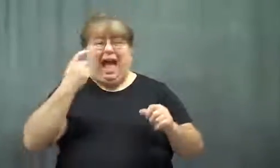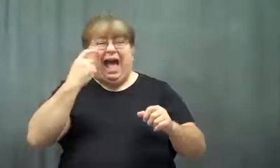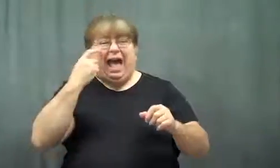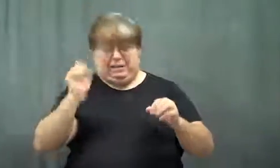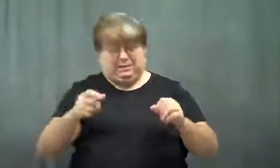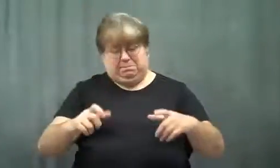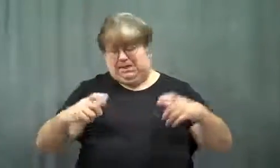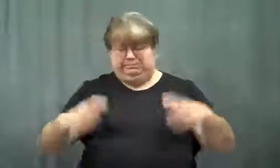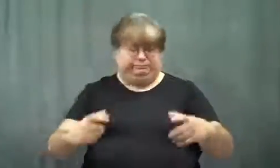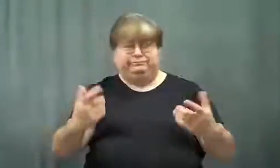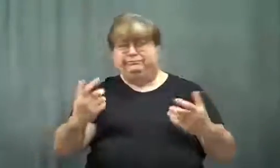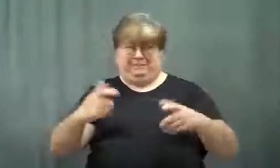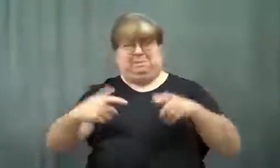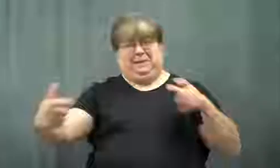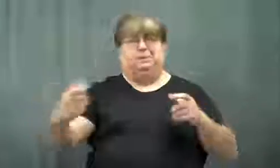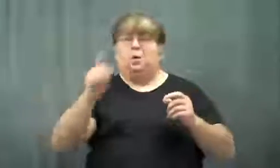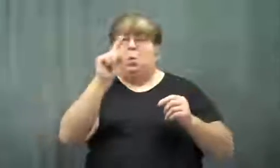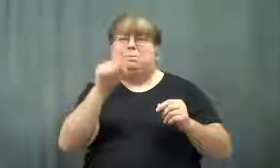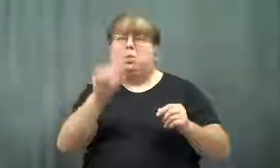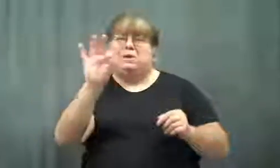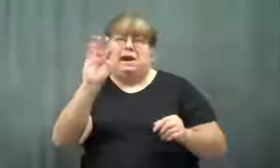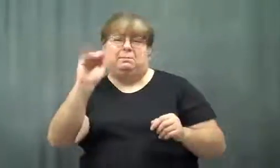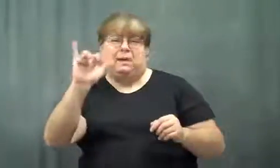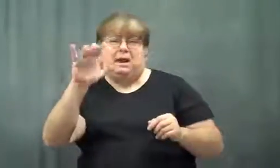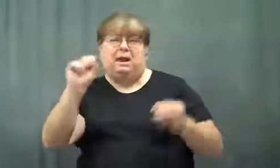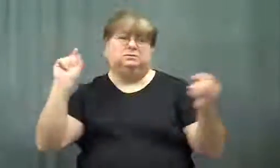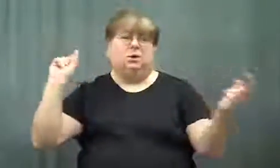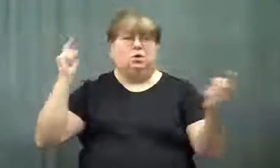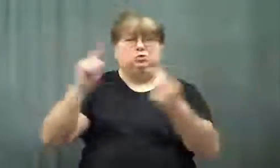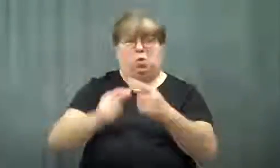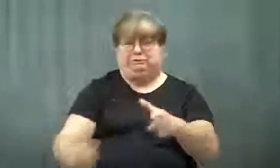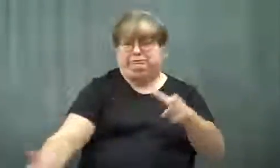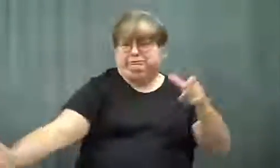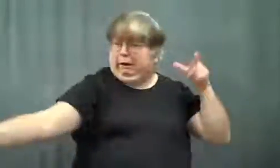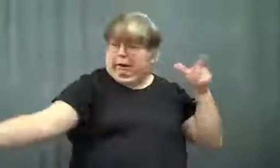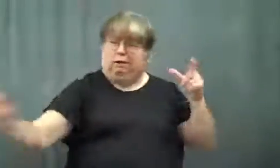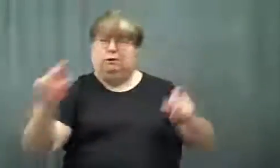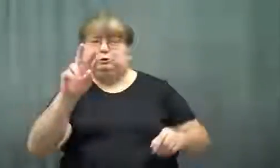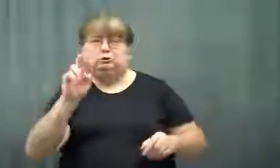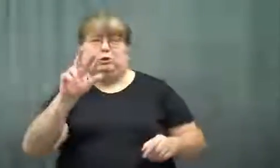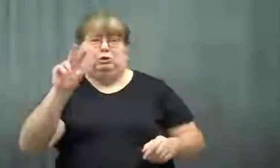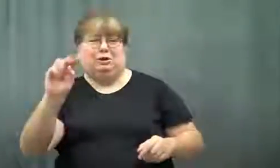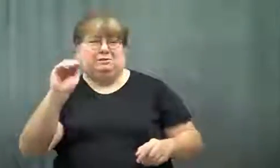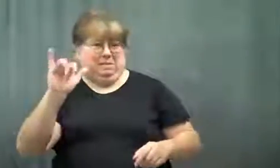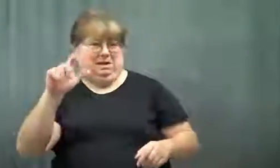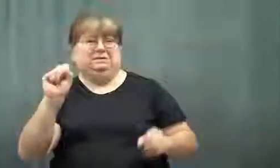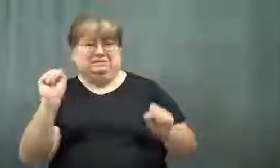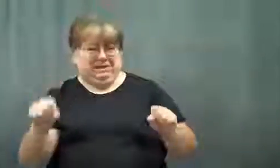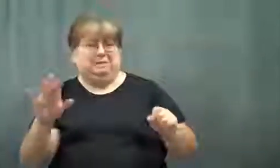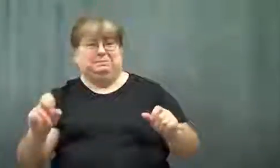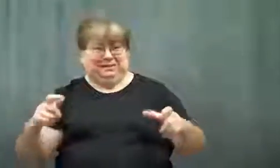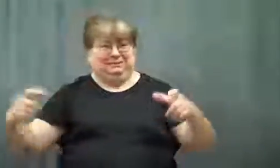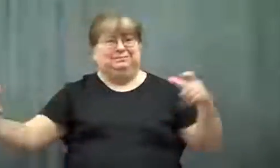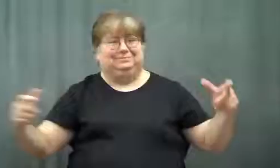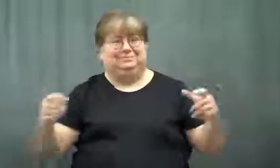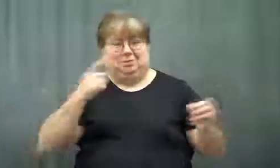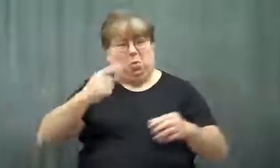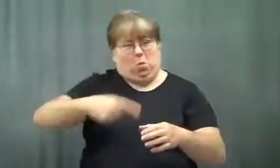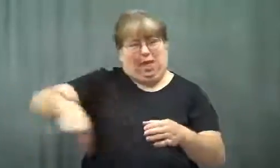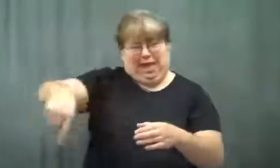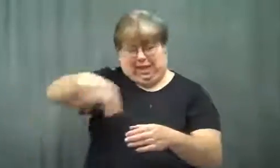The eye can be anywhere from 1.9 miles to 230 miles in diameter.